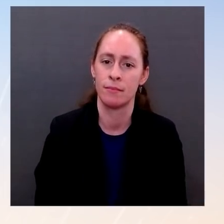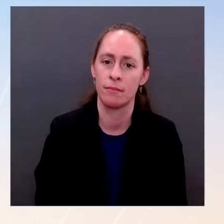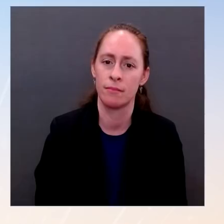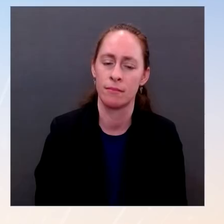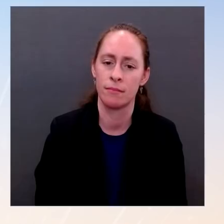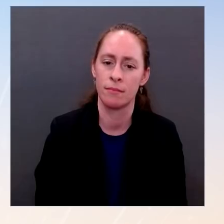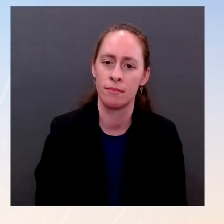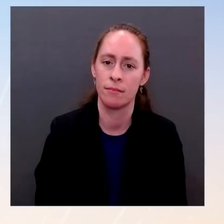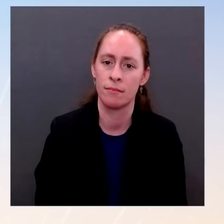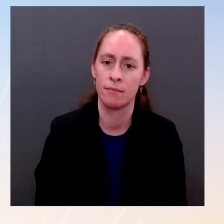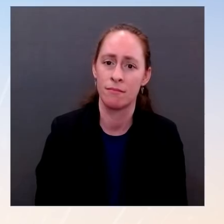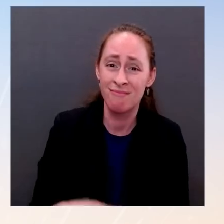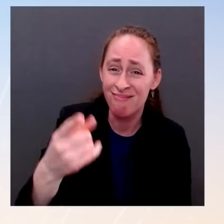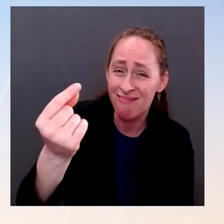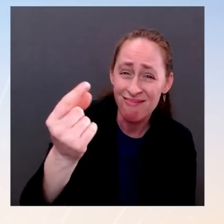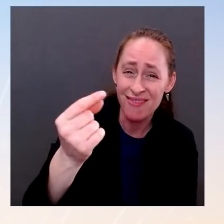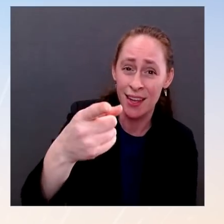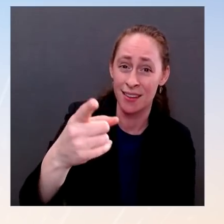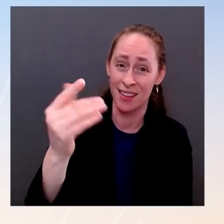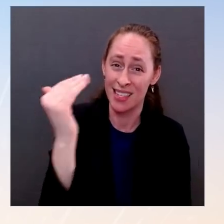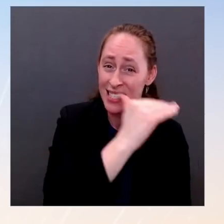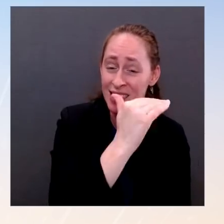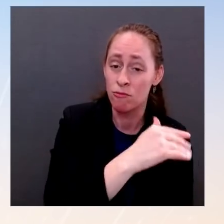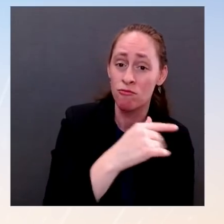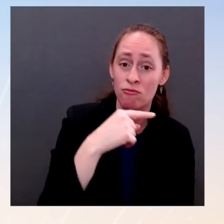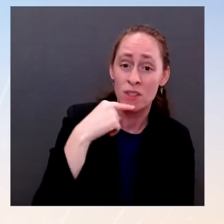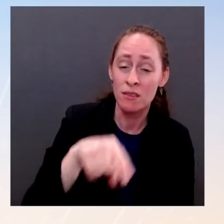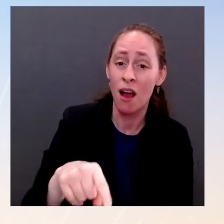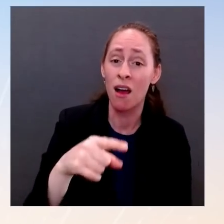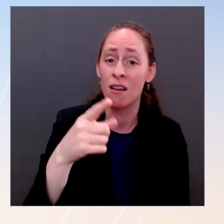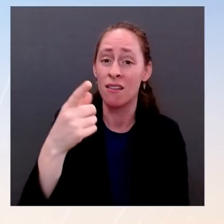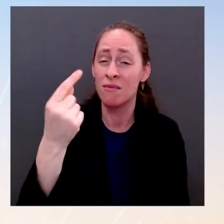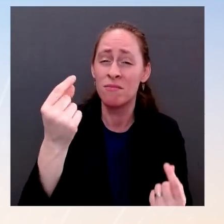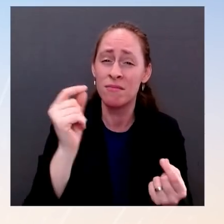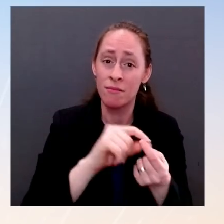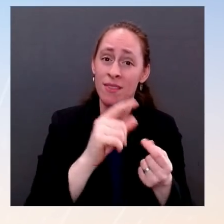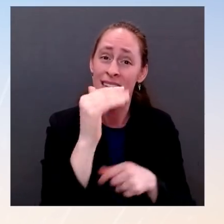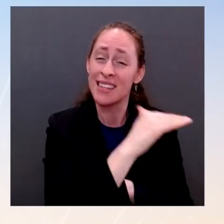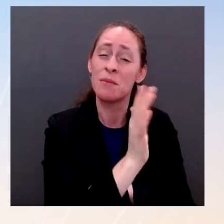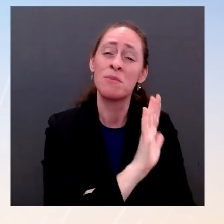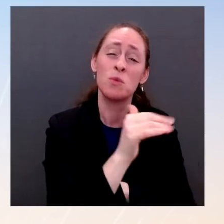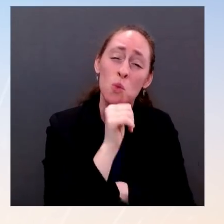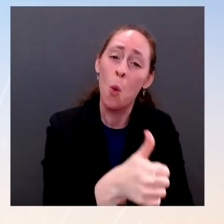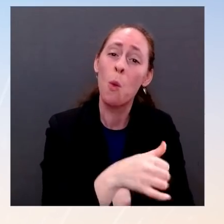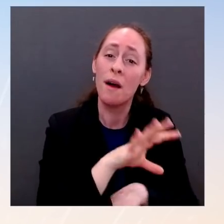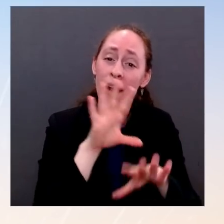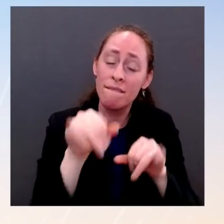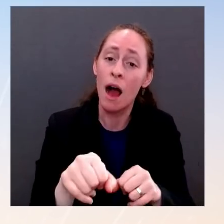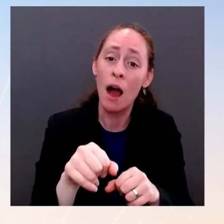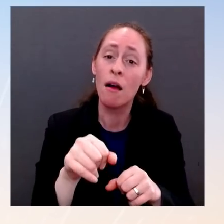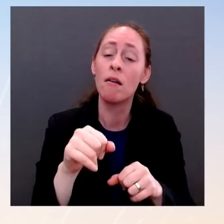Kristen, I think, as we've said in the past, I mean, it's not just about what is said -- they've said that publicly; it's about what they do.